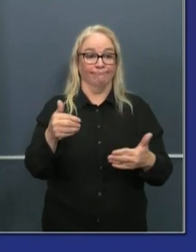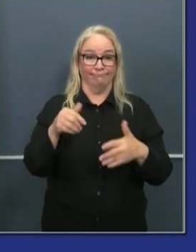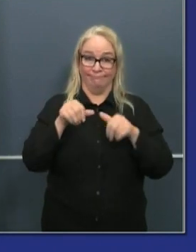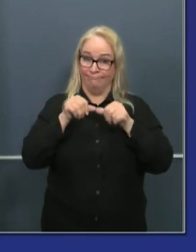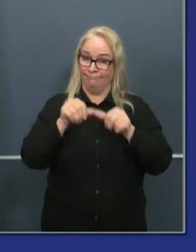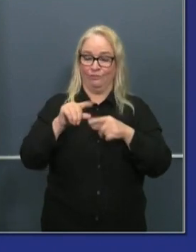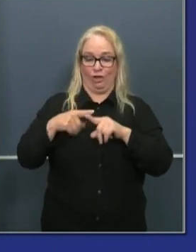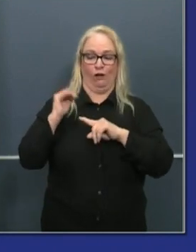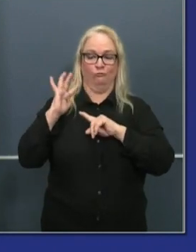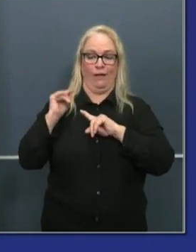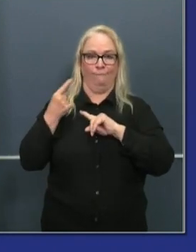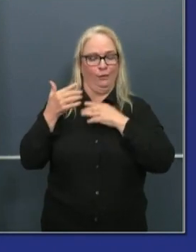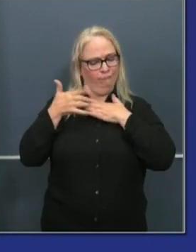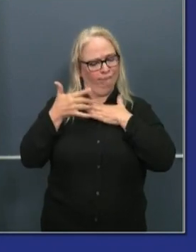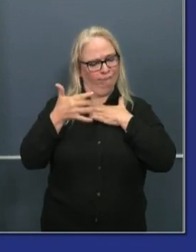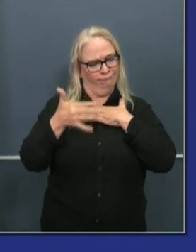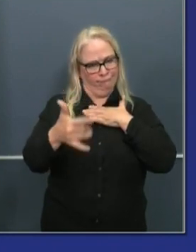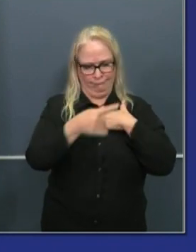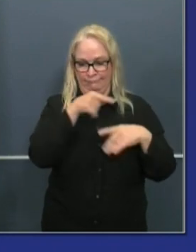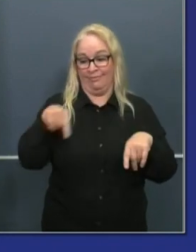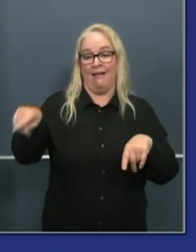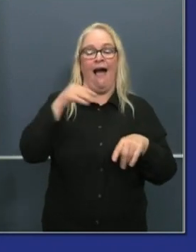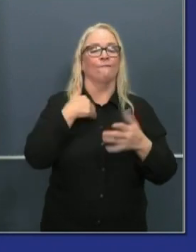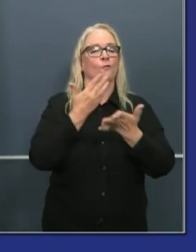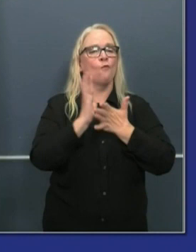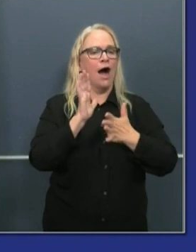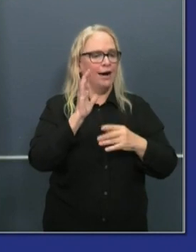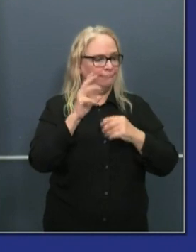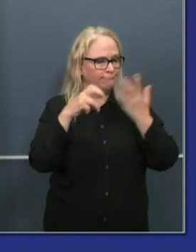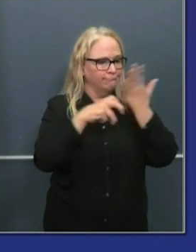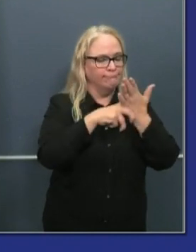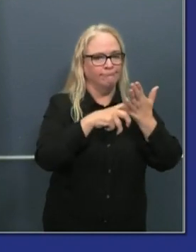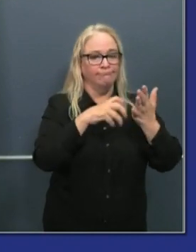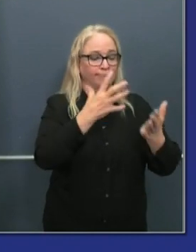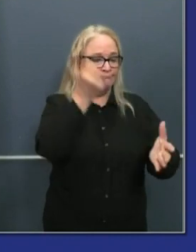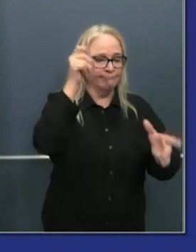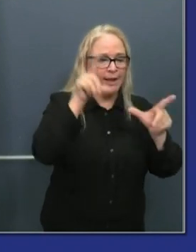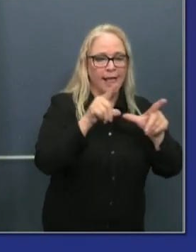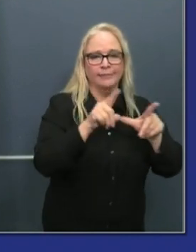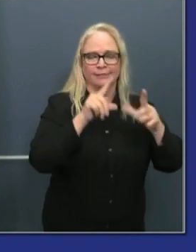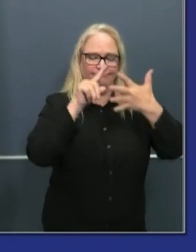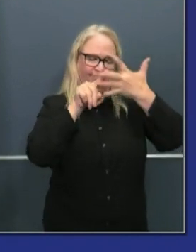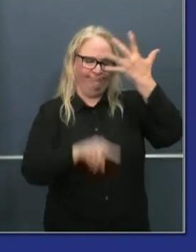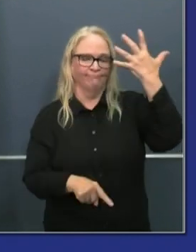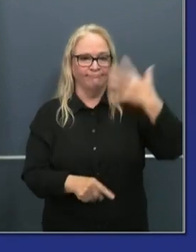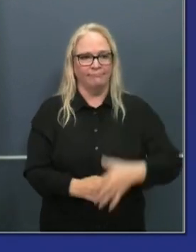CAN DO THAT. THIS WILL BEGIN TODAY. WE WILL BE MOVING FORWARD IN THE COMING WEEKS THROUGHOUT THE STATE.